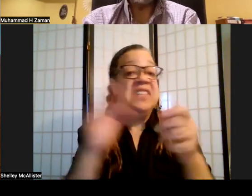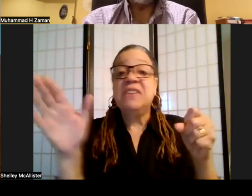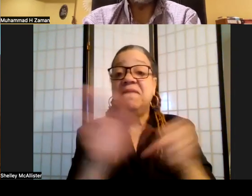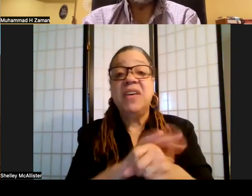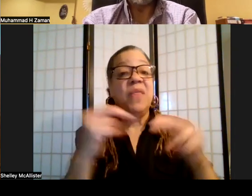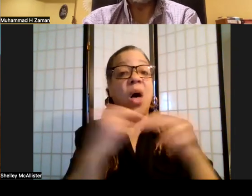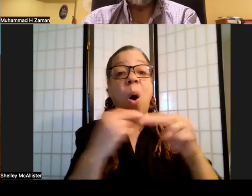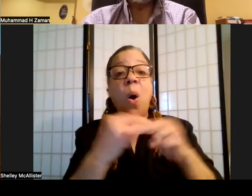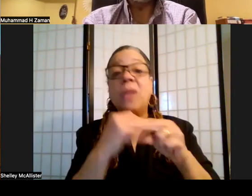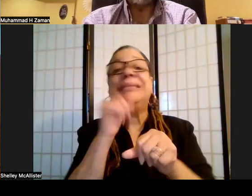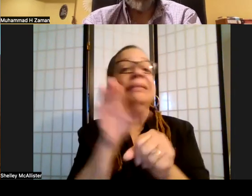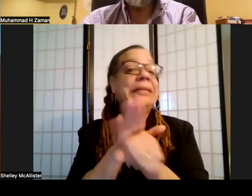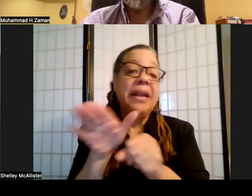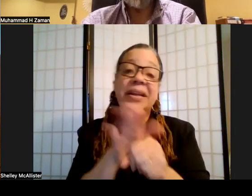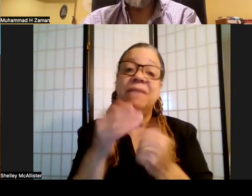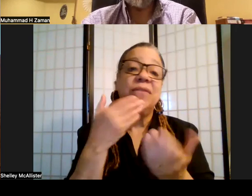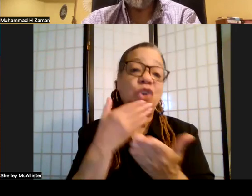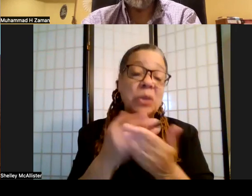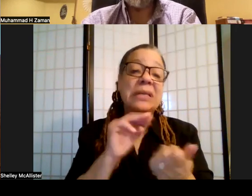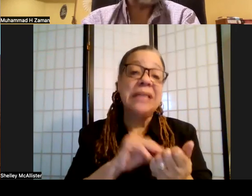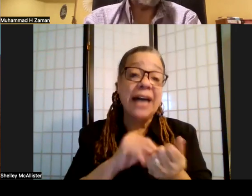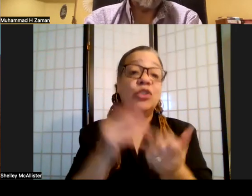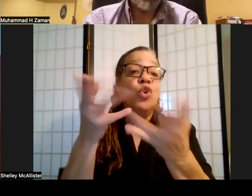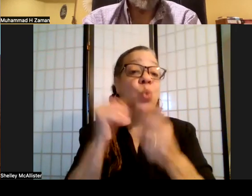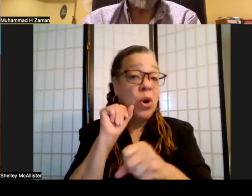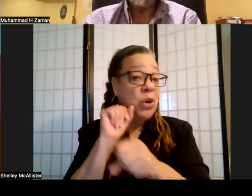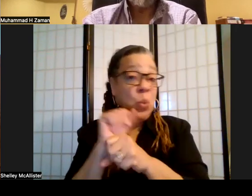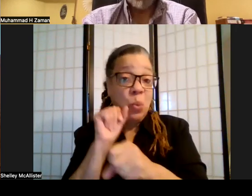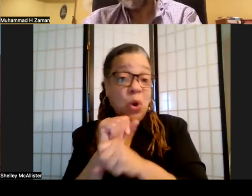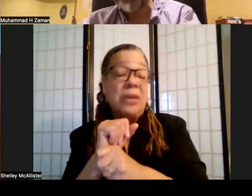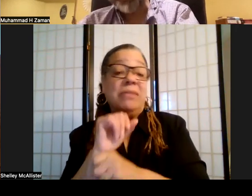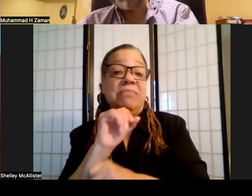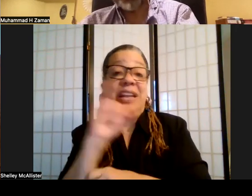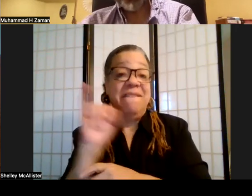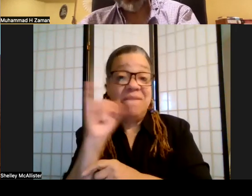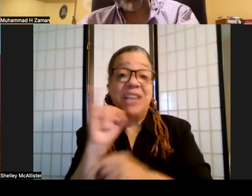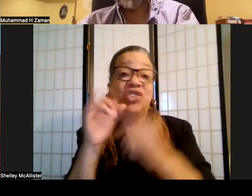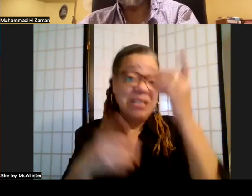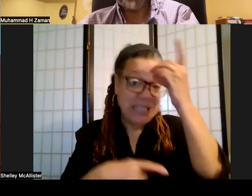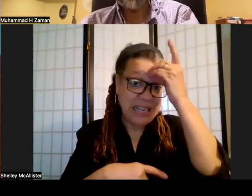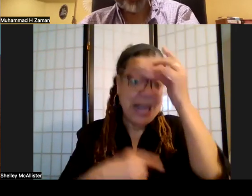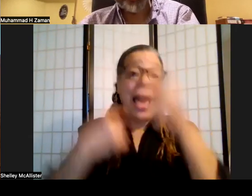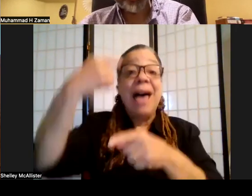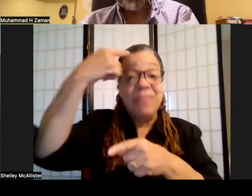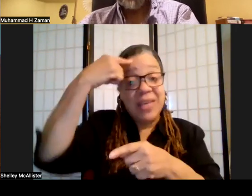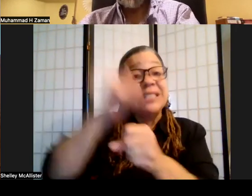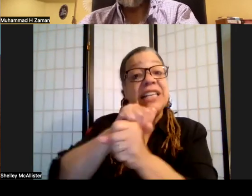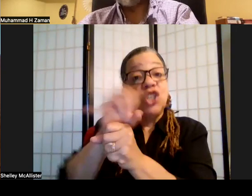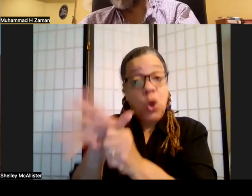not enough good doctors who wanted to work infections-- this is right before Covid-19. I think that has changed. So, I think that is one thing, uh,